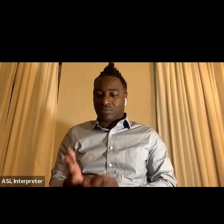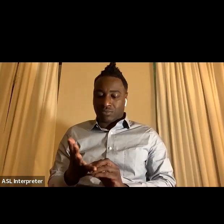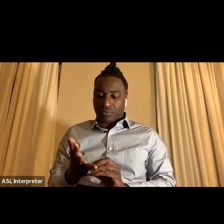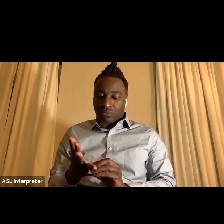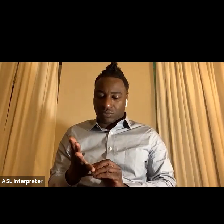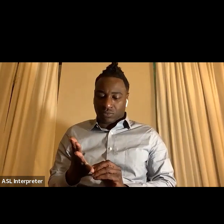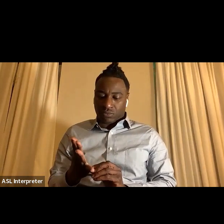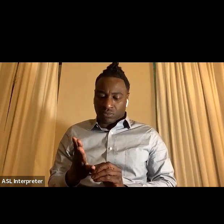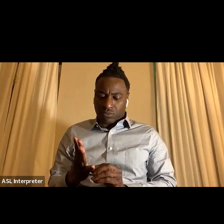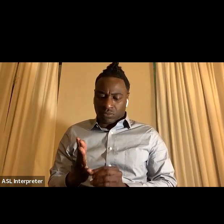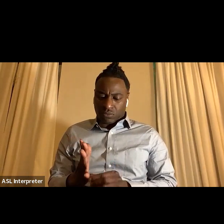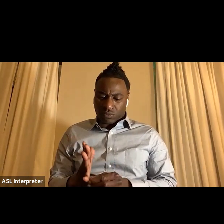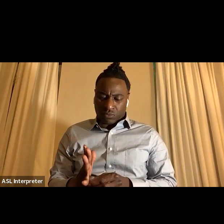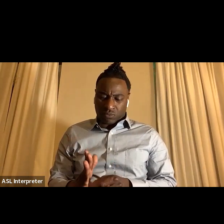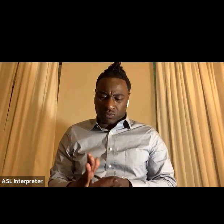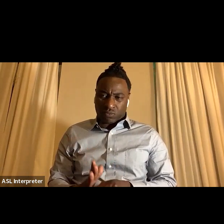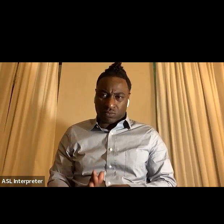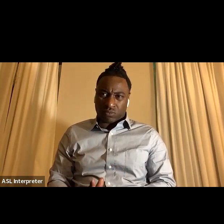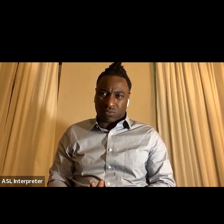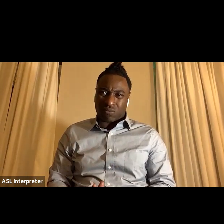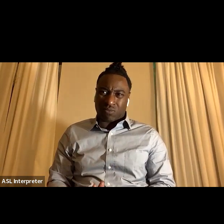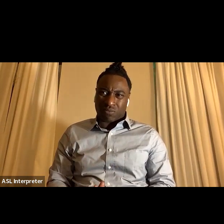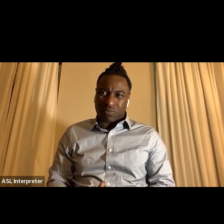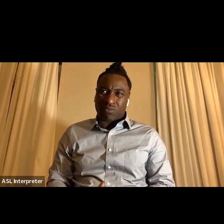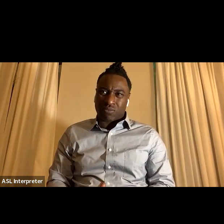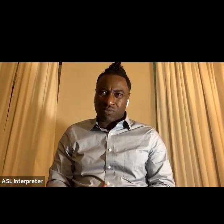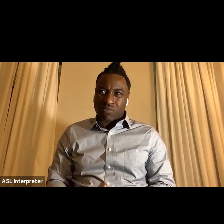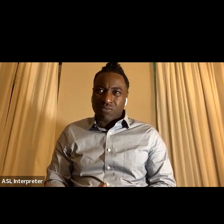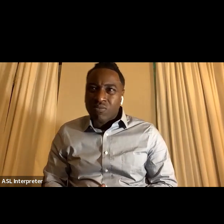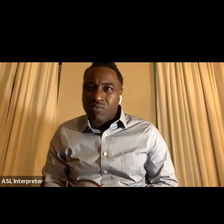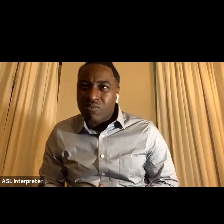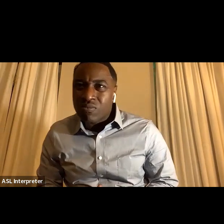is going to be what parts of Baltimore